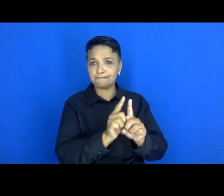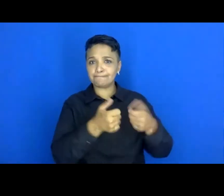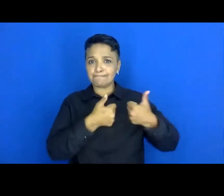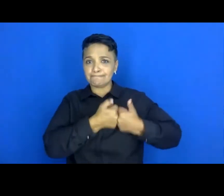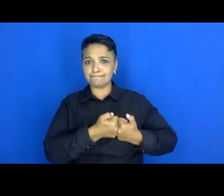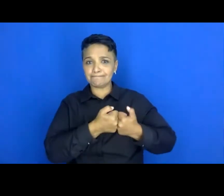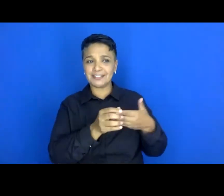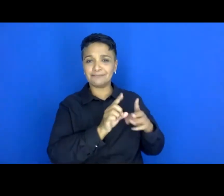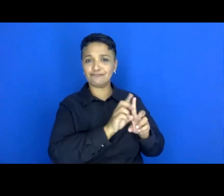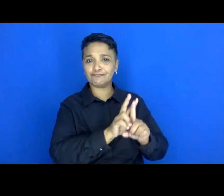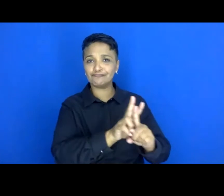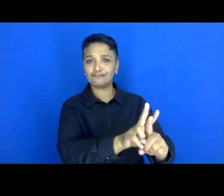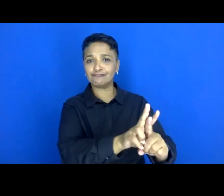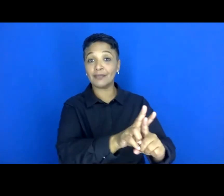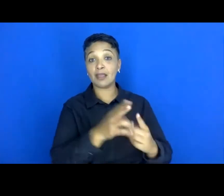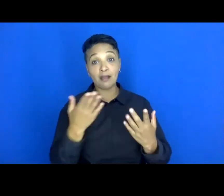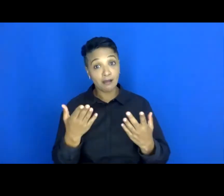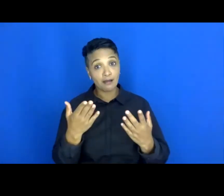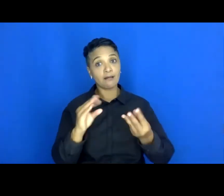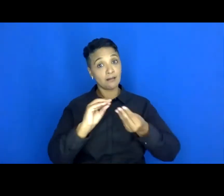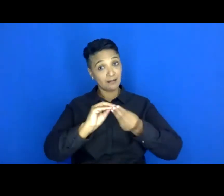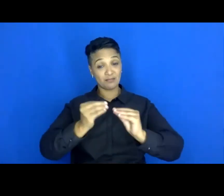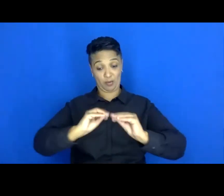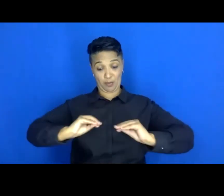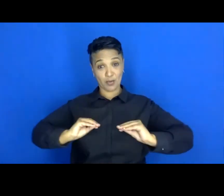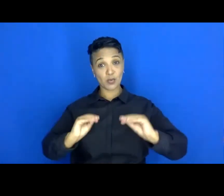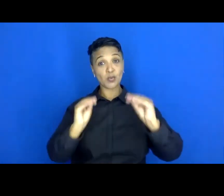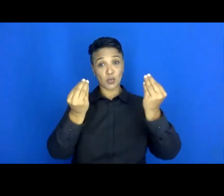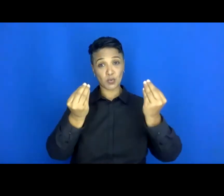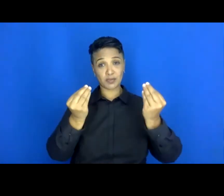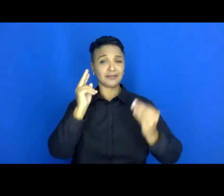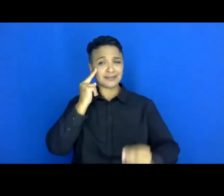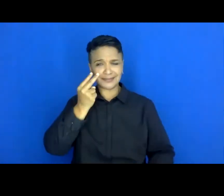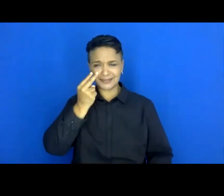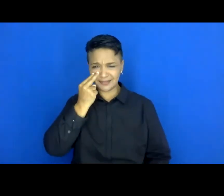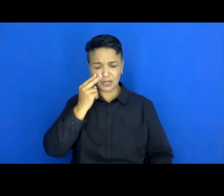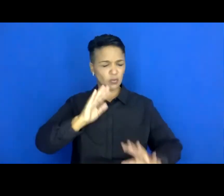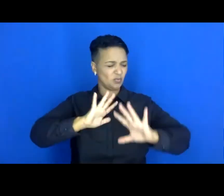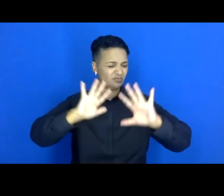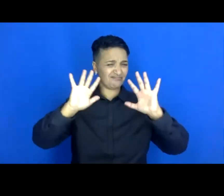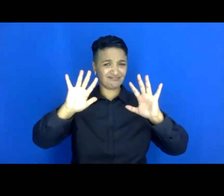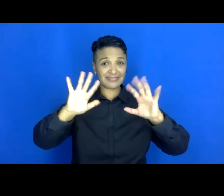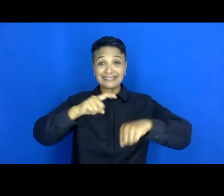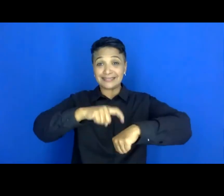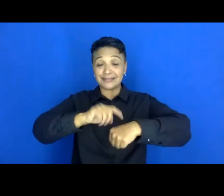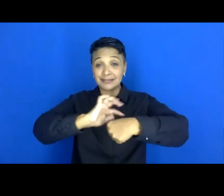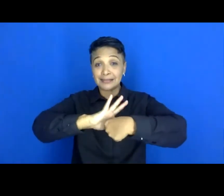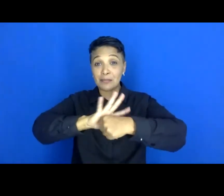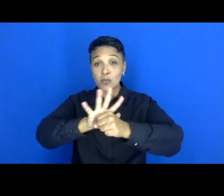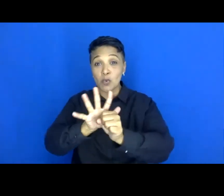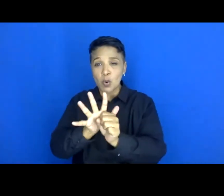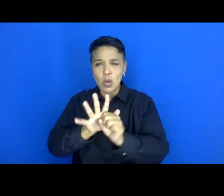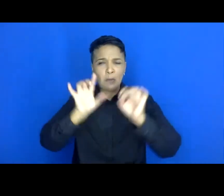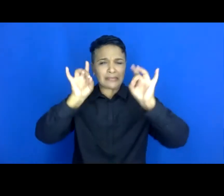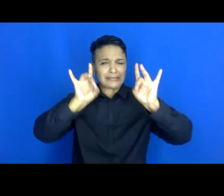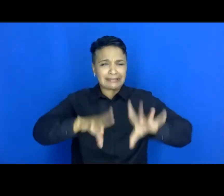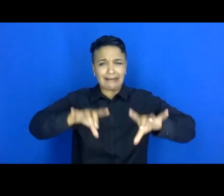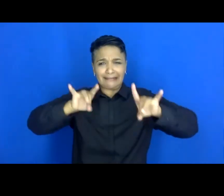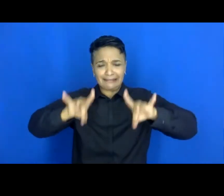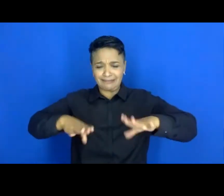youth with the deafblindness we have moved we have suffered during this time for poverty 19.